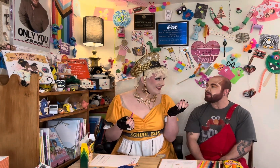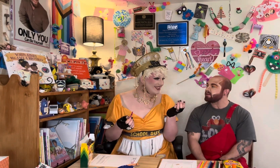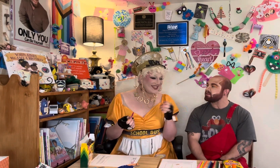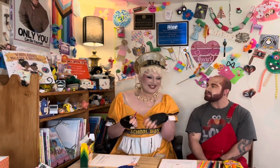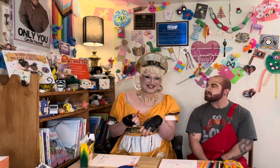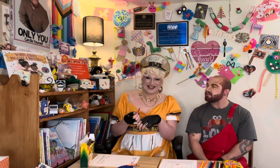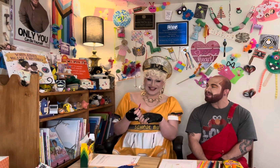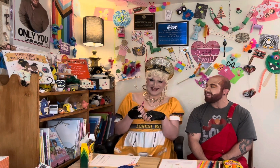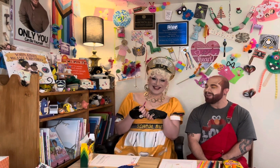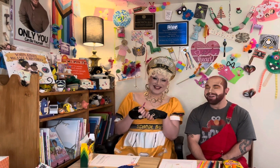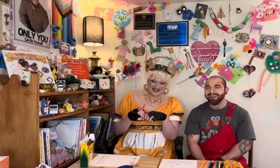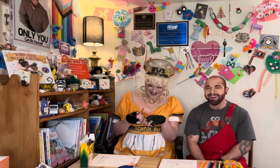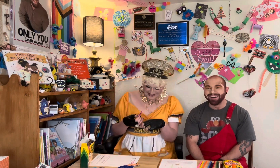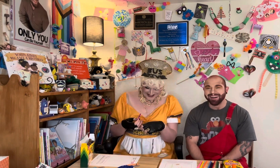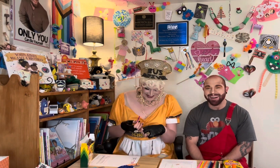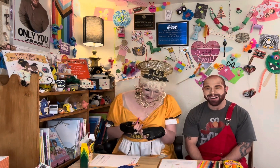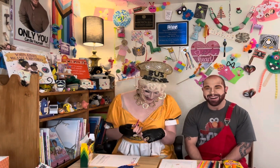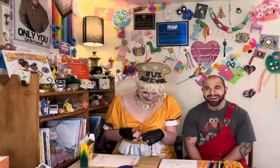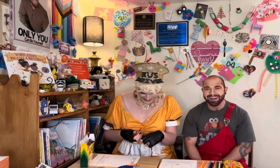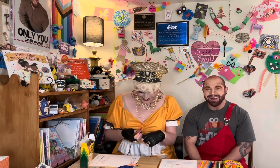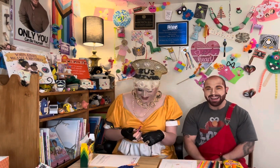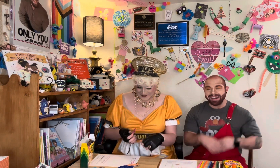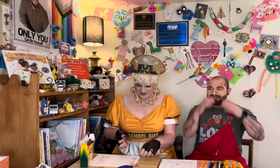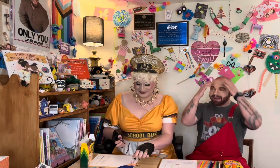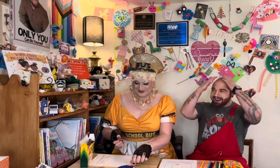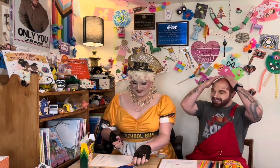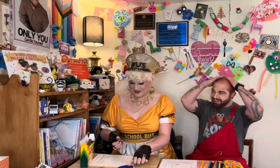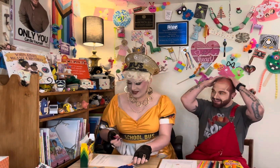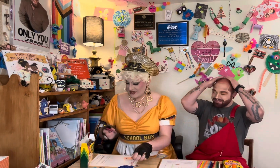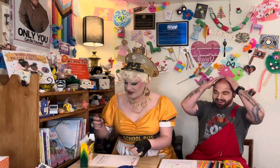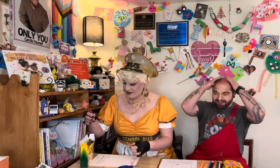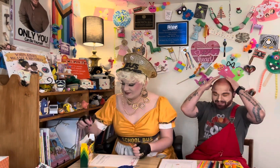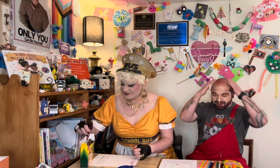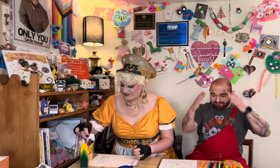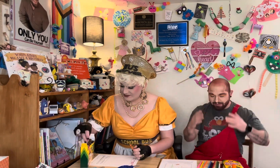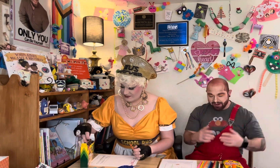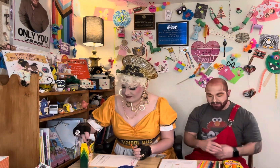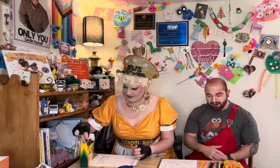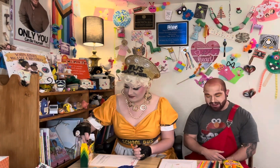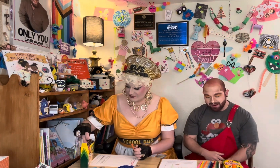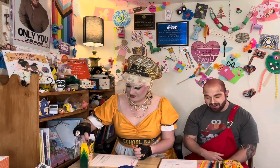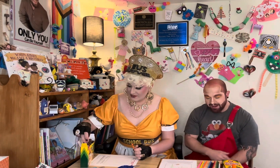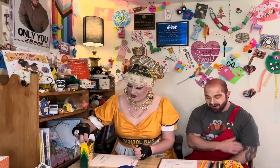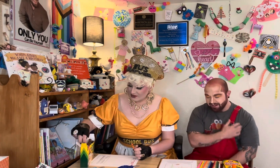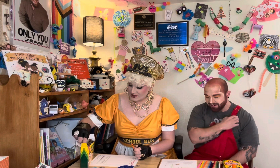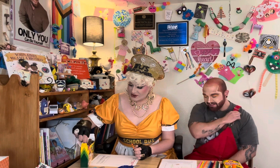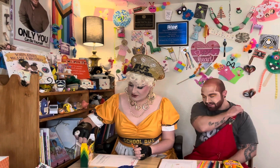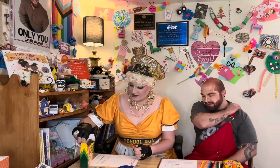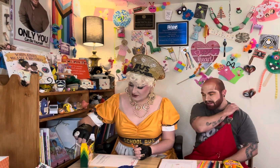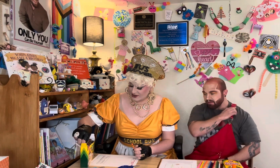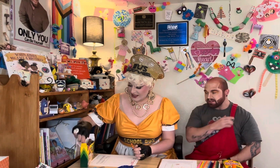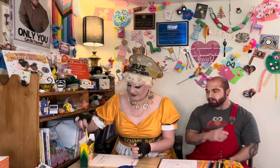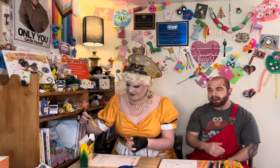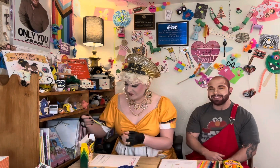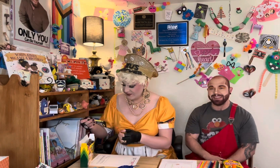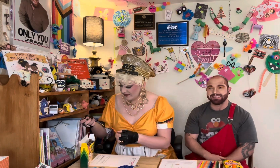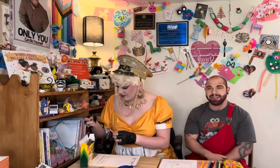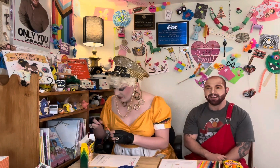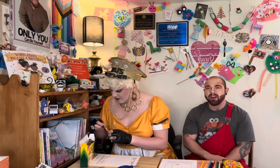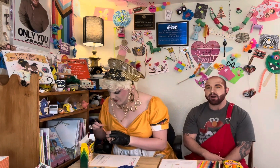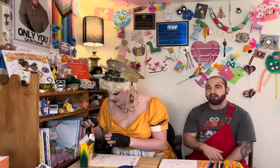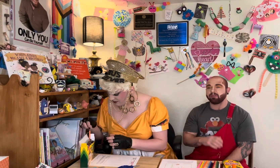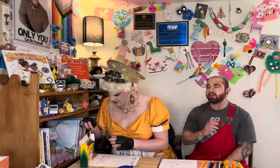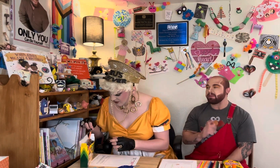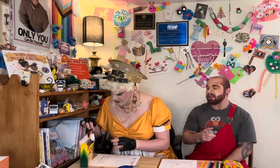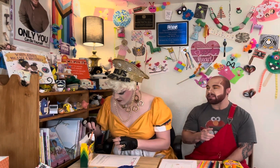my nose and in my hair. My hair! My beard and my hair is red tinted. I've learned my lesson